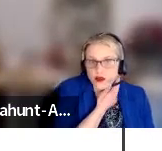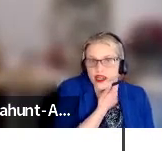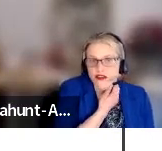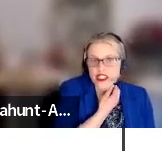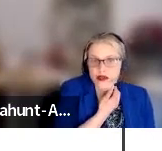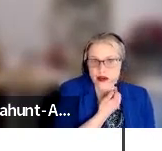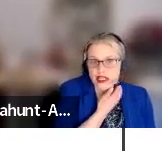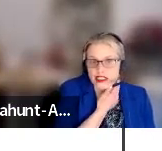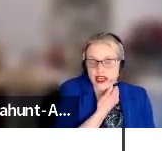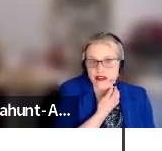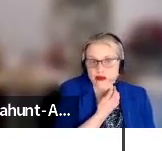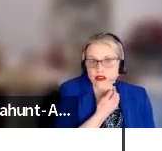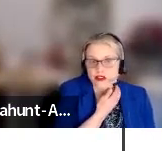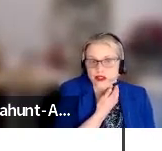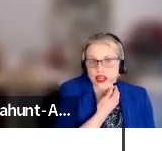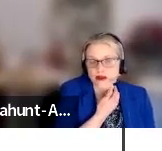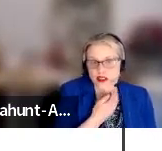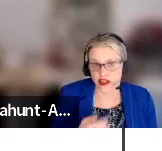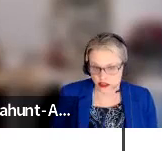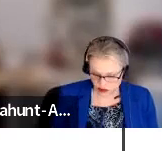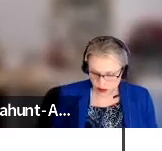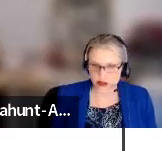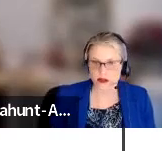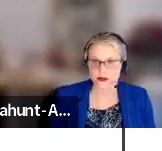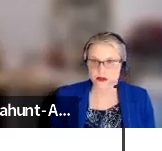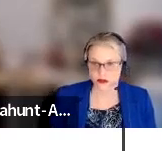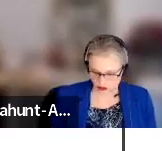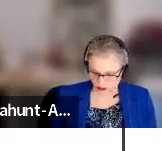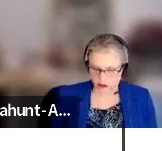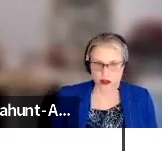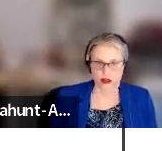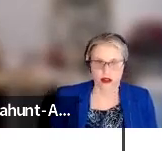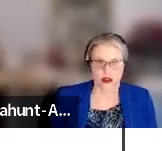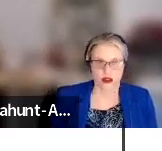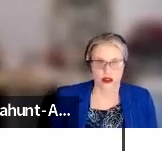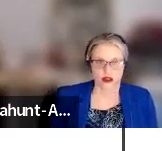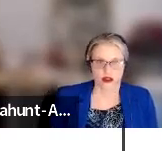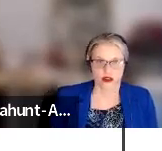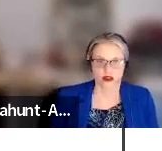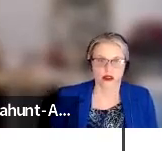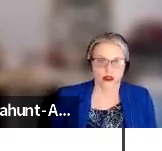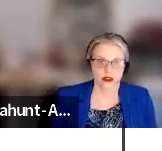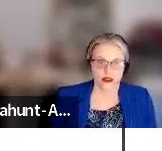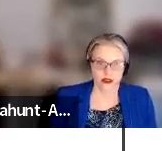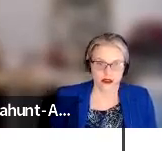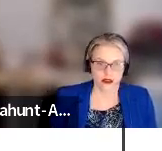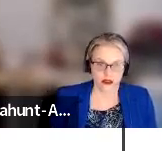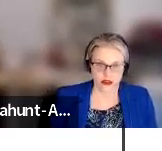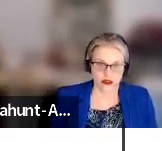And the rate of TBI-related deaths in males is three times as high as in females.